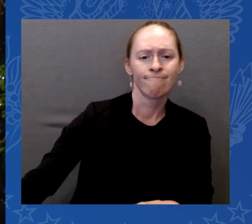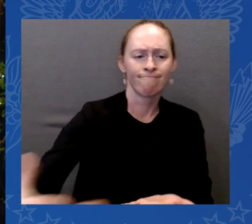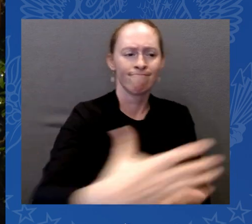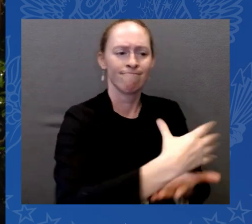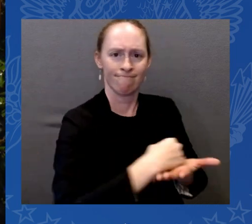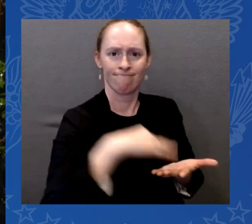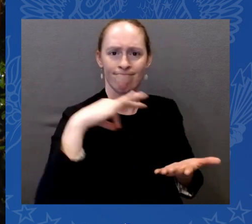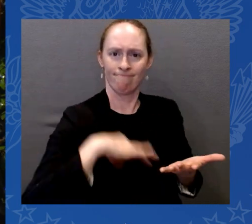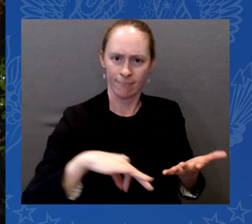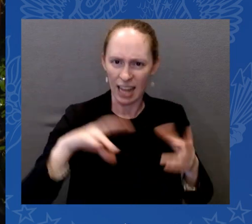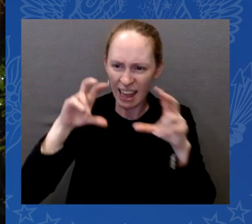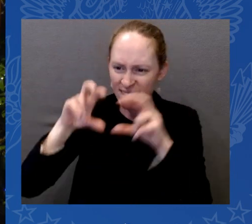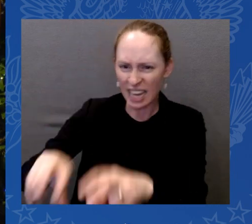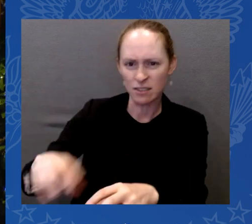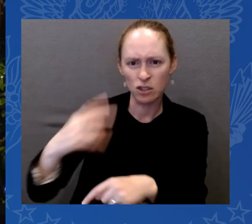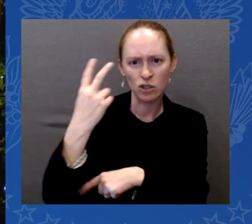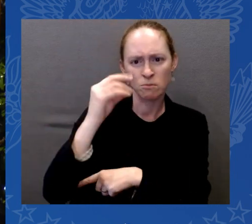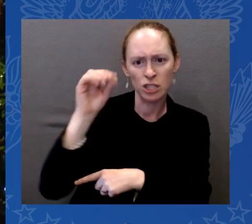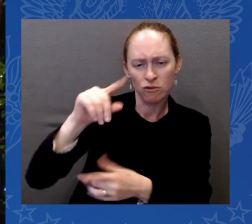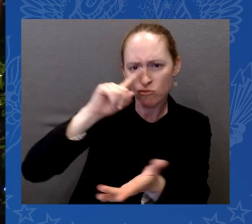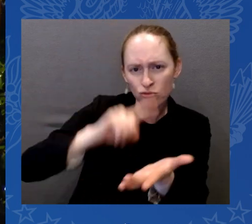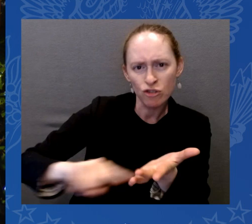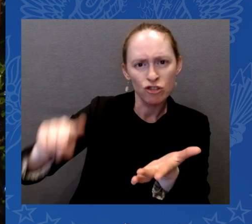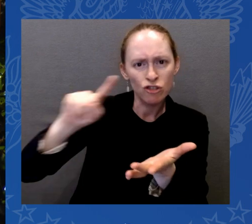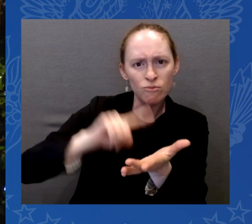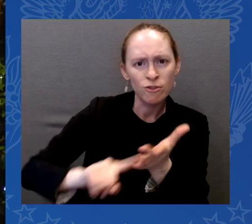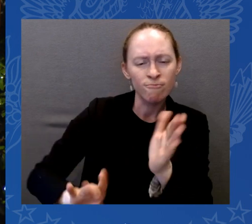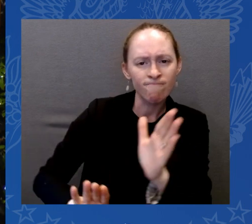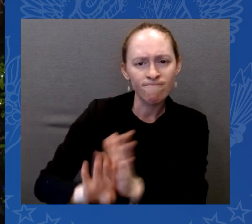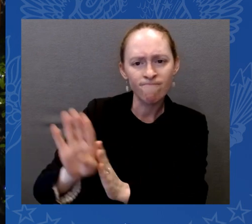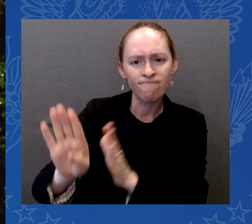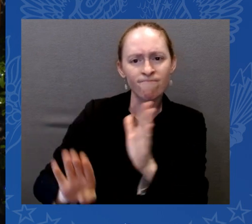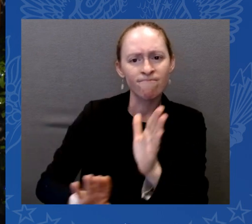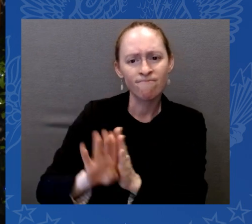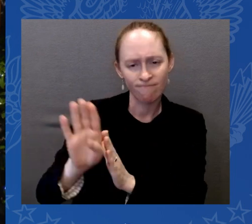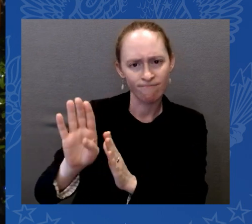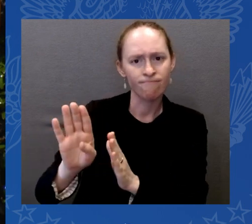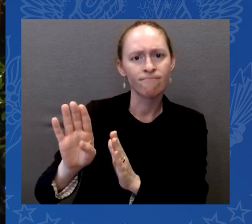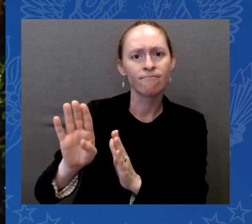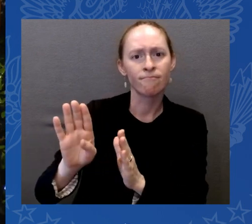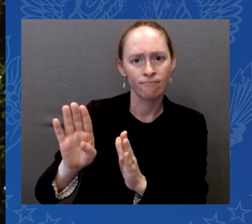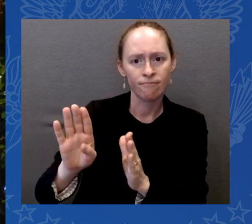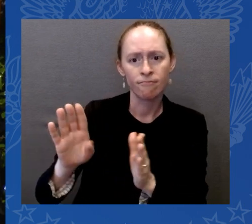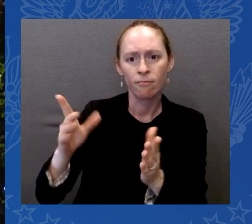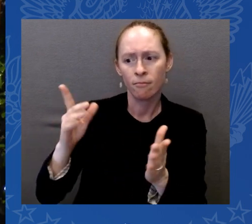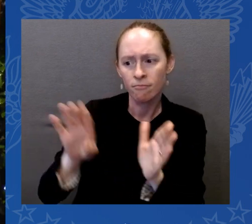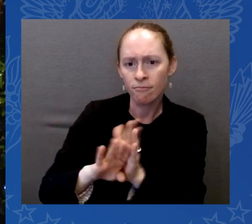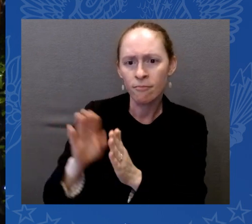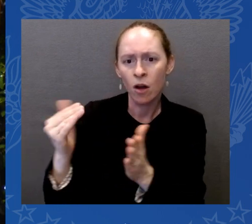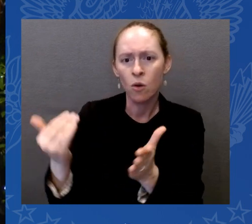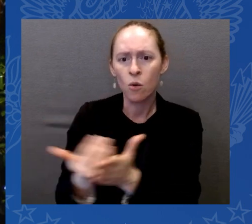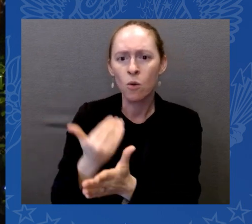in research and development in America. That's why we led the world. Now we're doing about seven tenths of 1 percent.